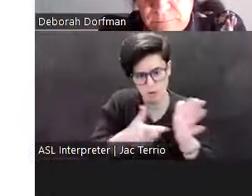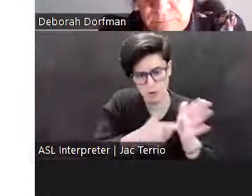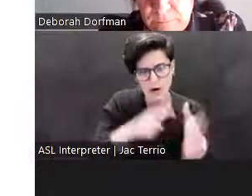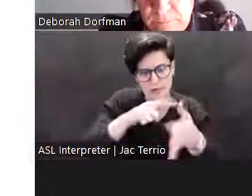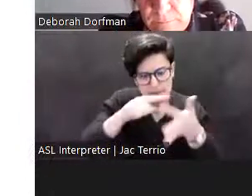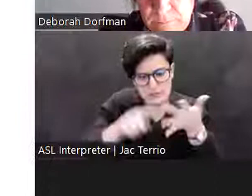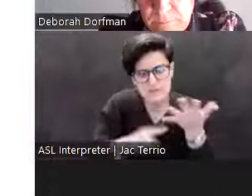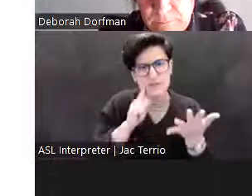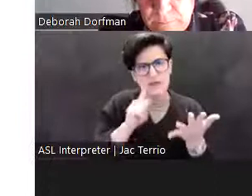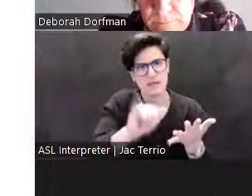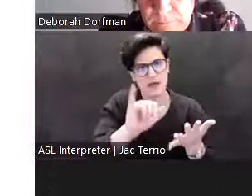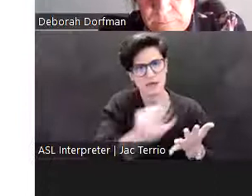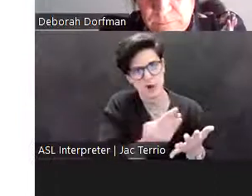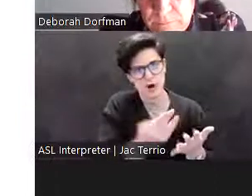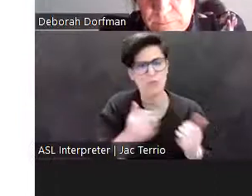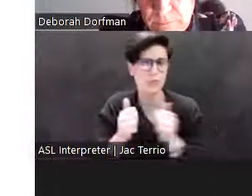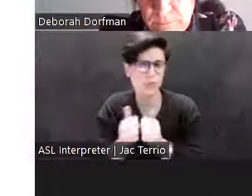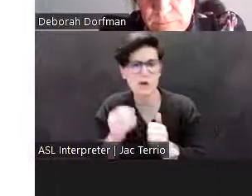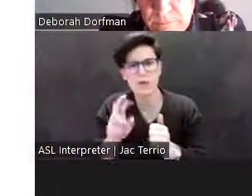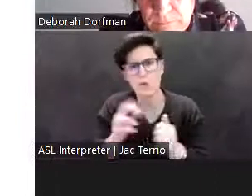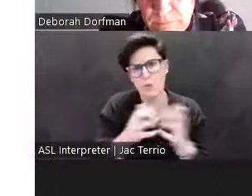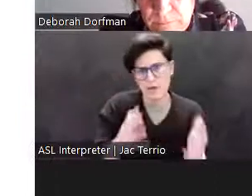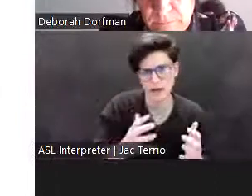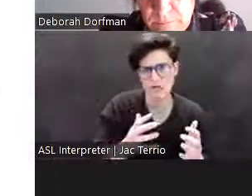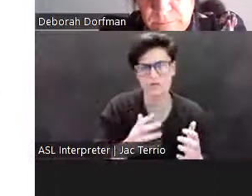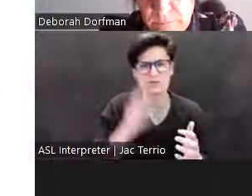15:09:53 We're going to talk a little bit more about what each of those terms mean.